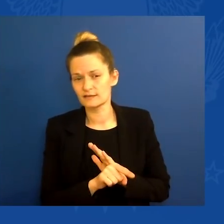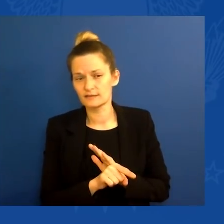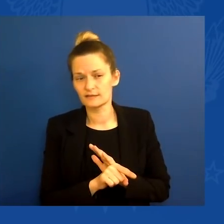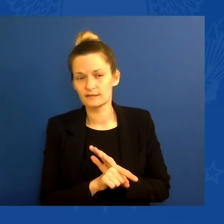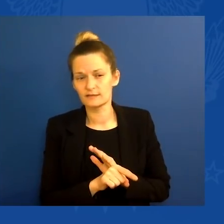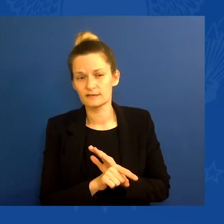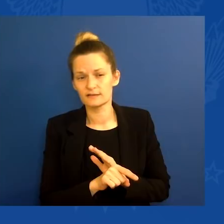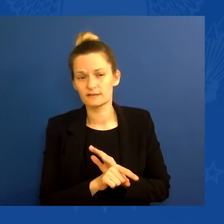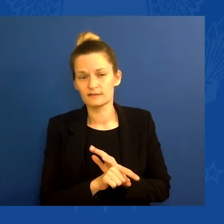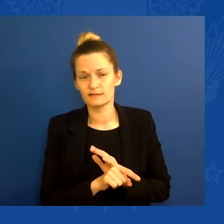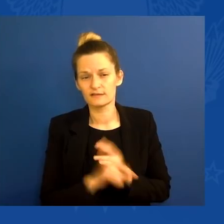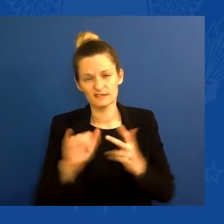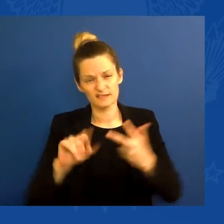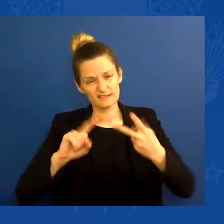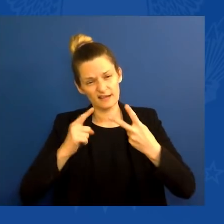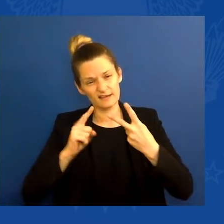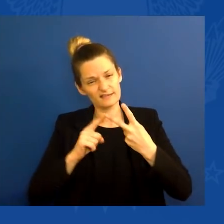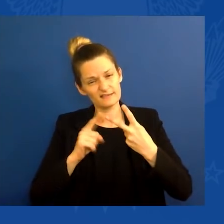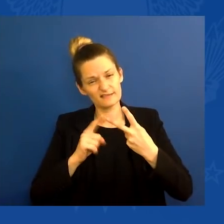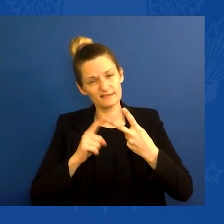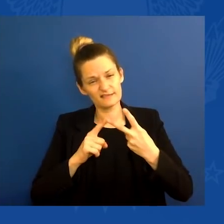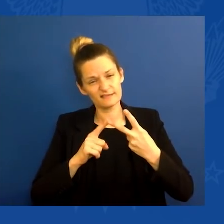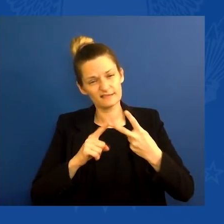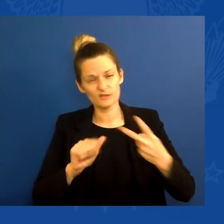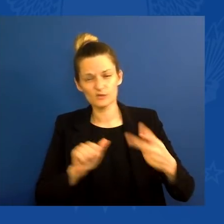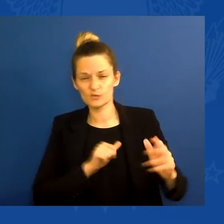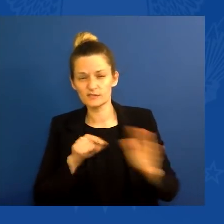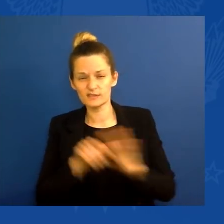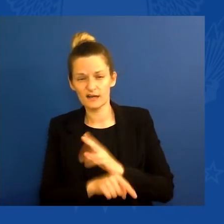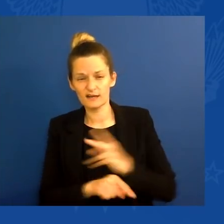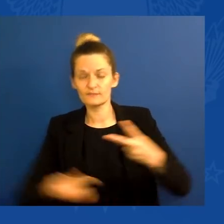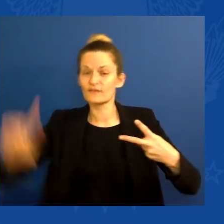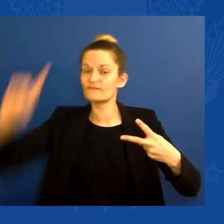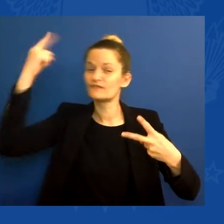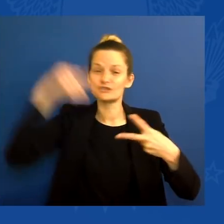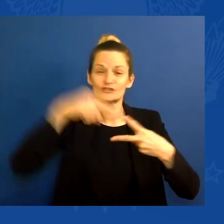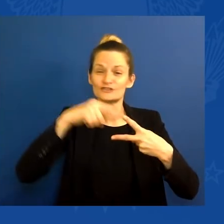Last November, I signed laws that extended critical